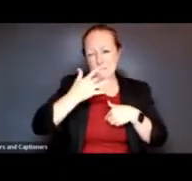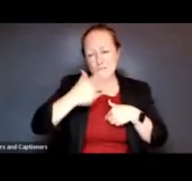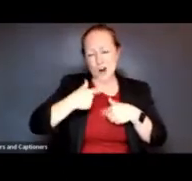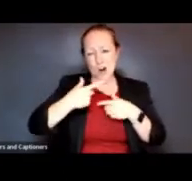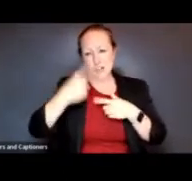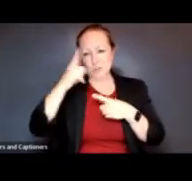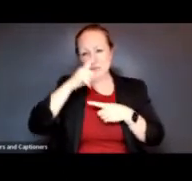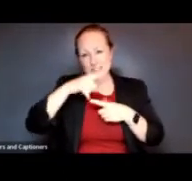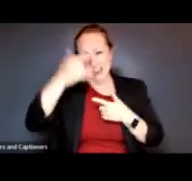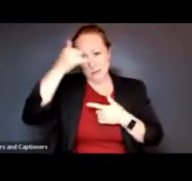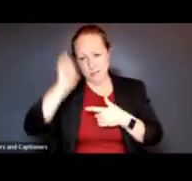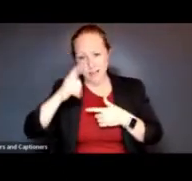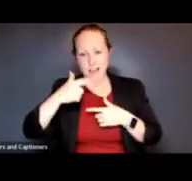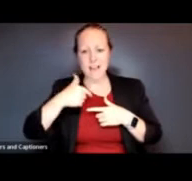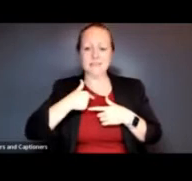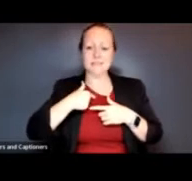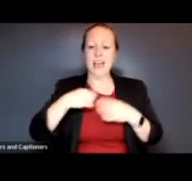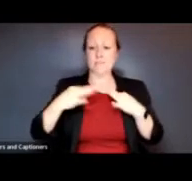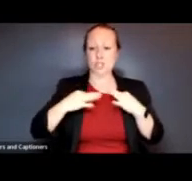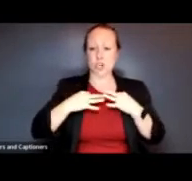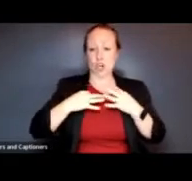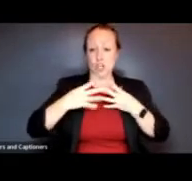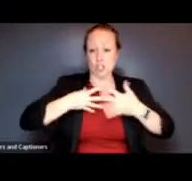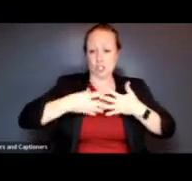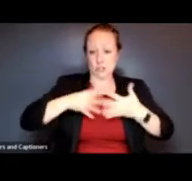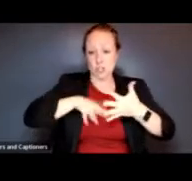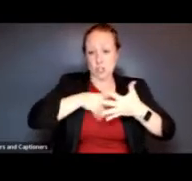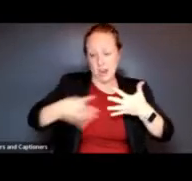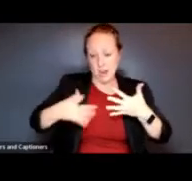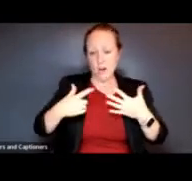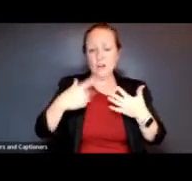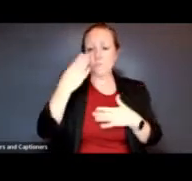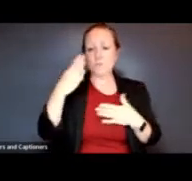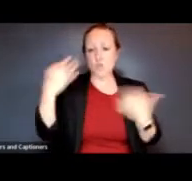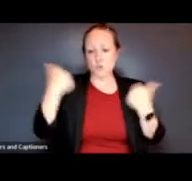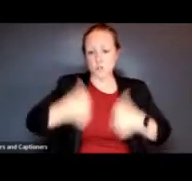blazer and I have bookshelves over my left shoulder and abstract painting over my right.